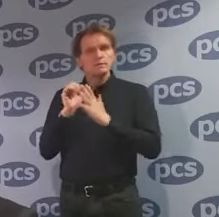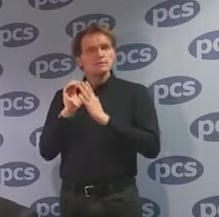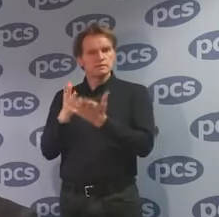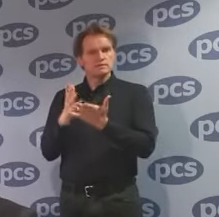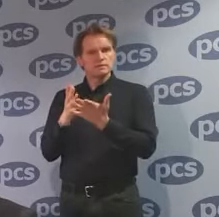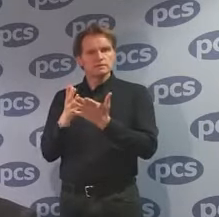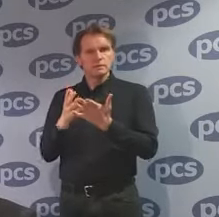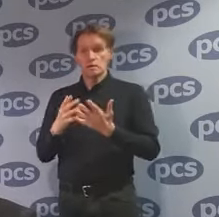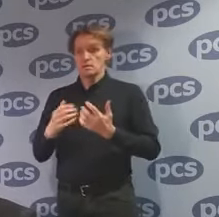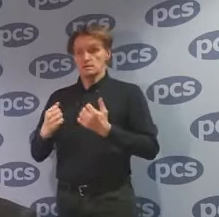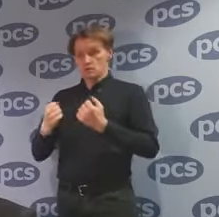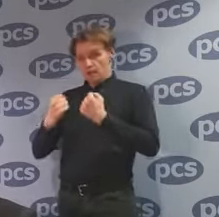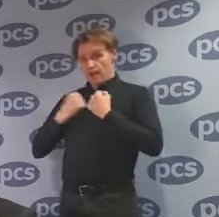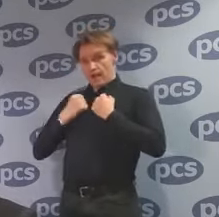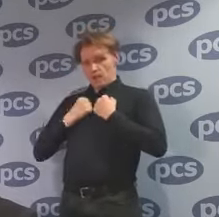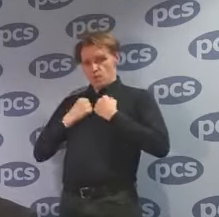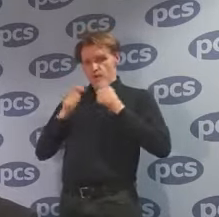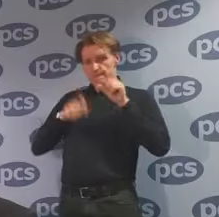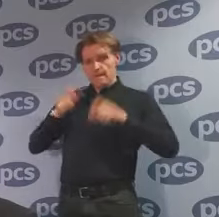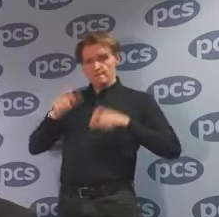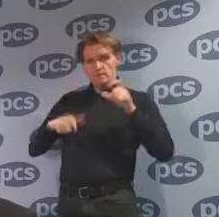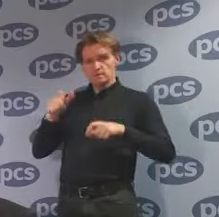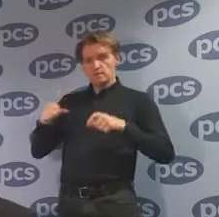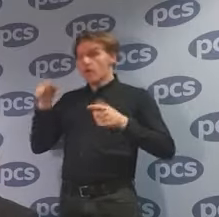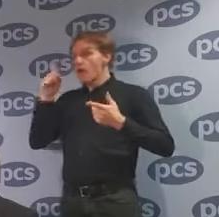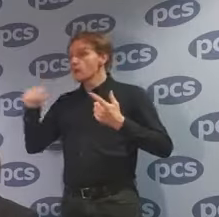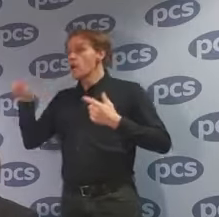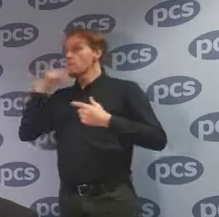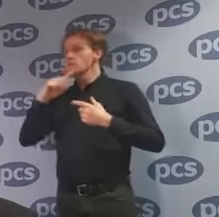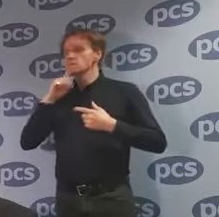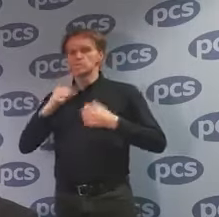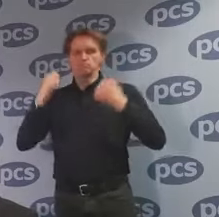many political parties is to stop the rollout and to start getting to grips